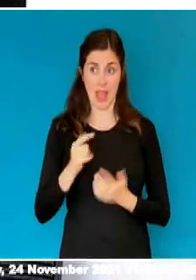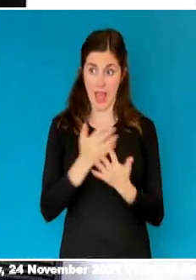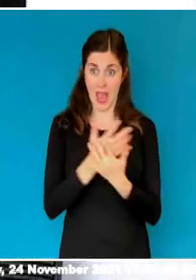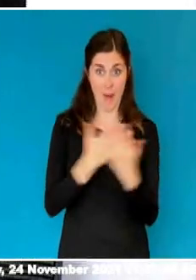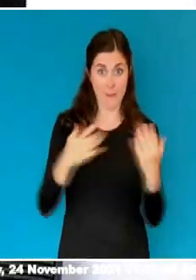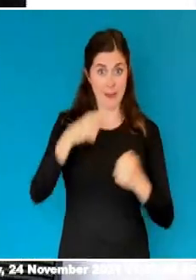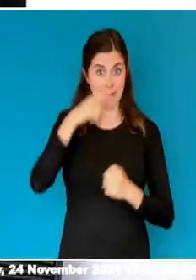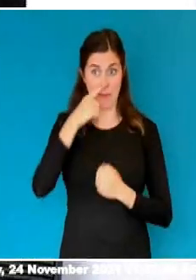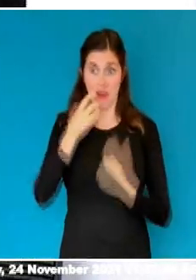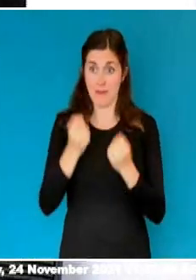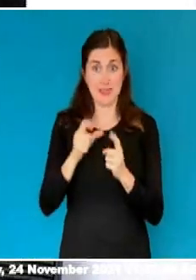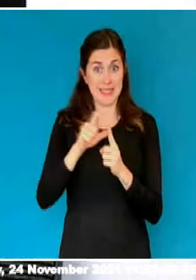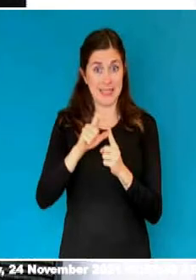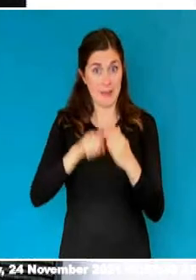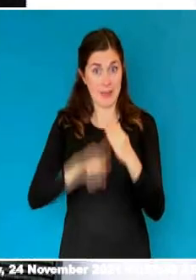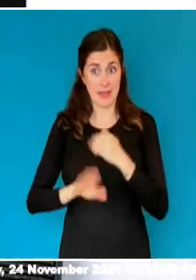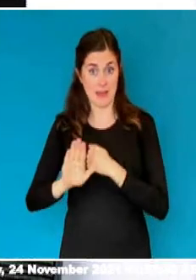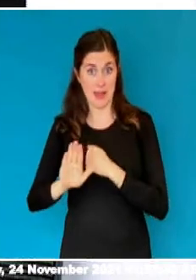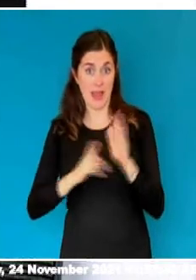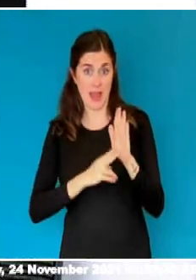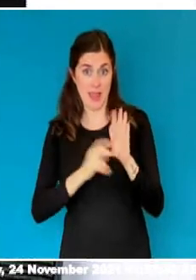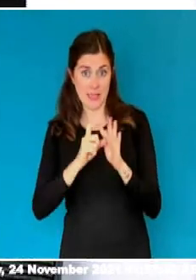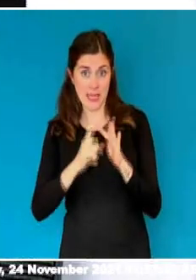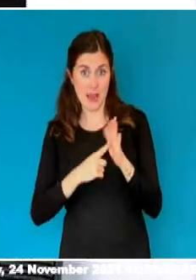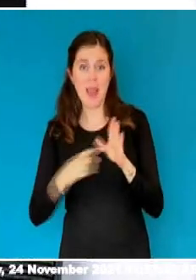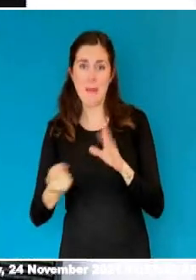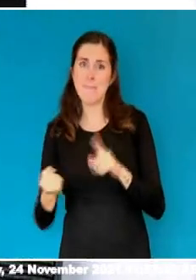in your agency is higher than the APS wide average.